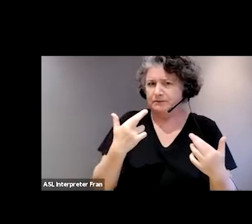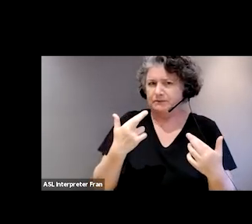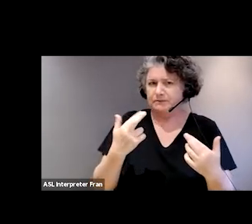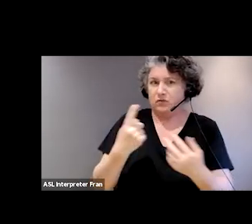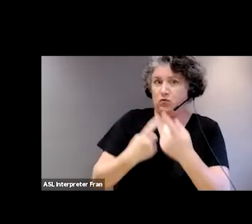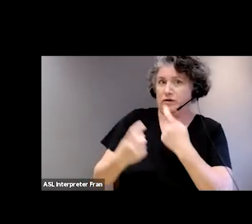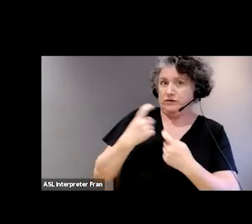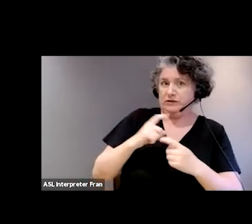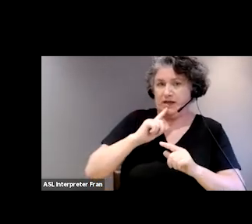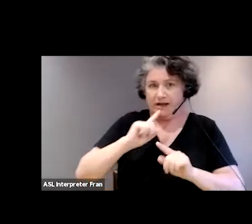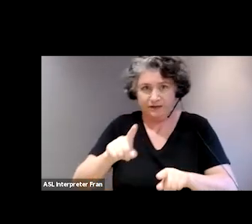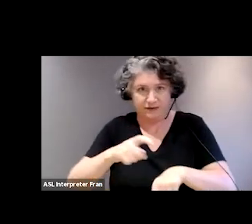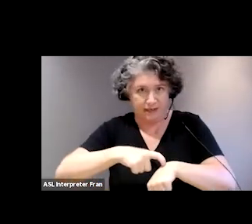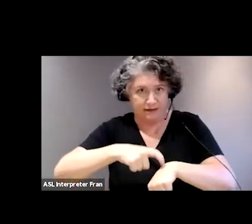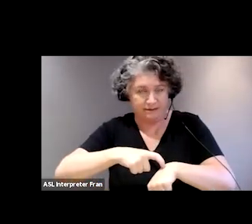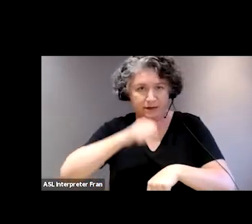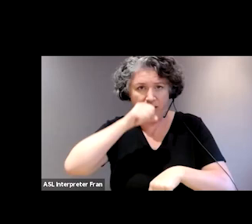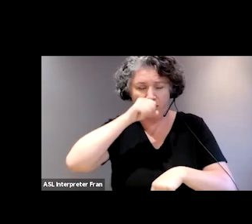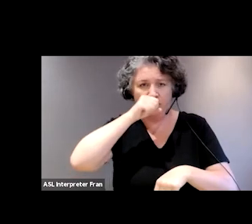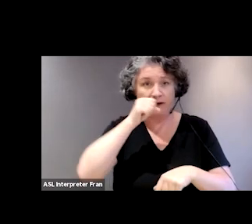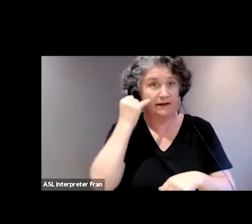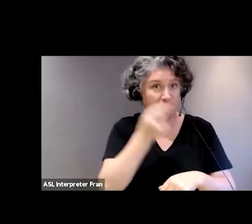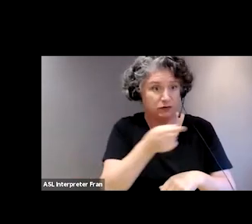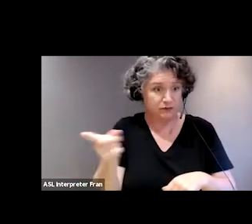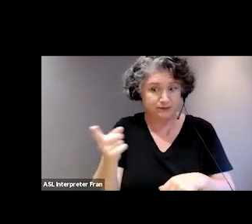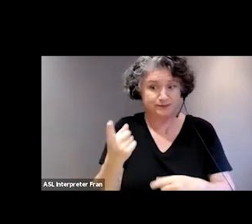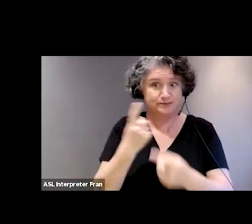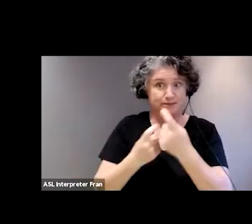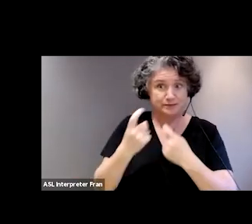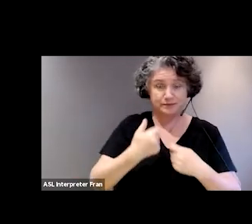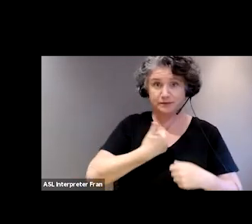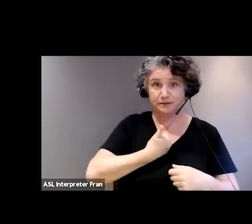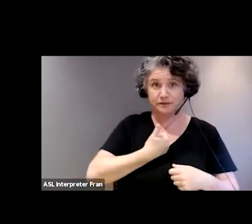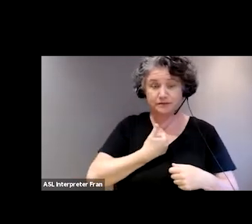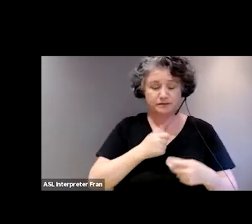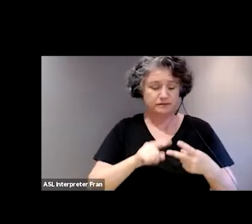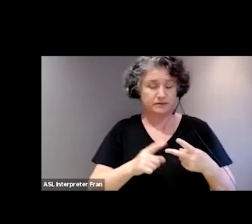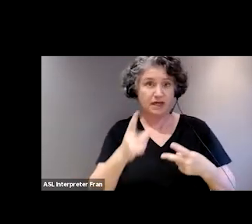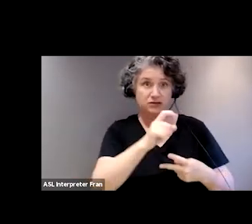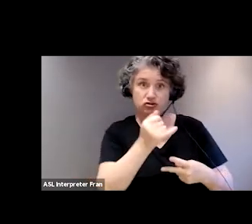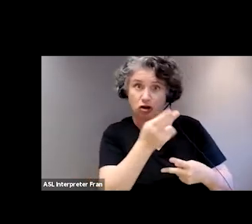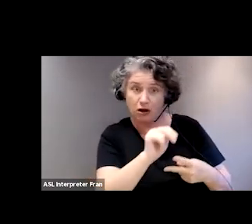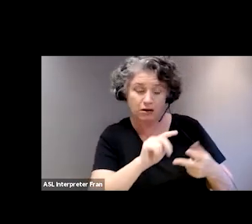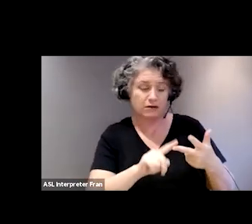» WENDY PORCH: Thank you, John . I learned quite a bit in that presentation, thank you very much for explaining the